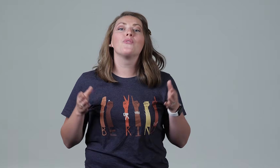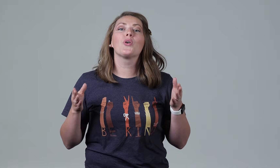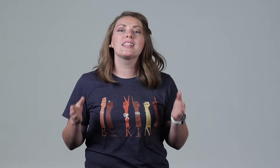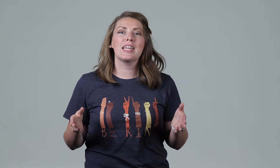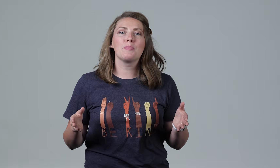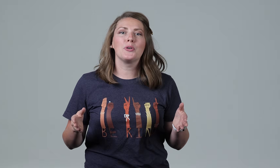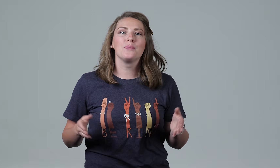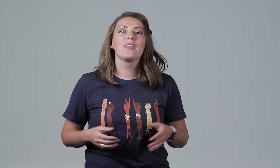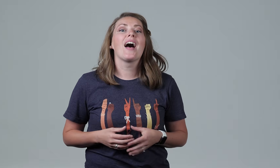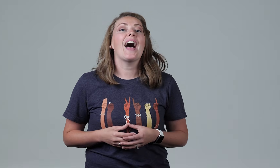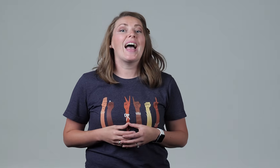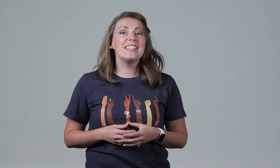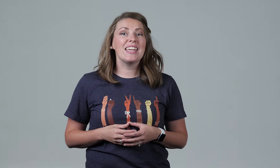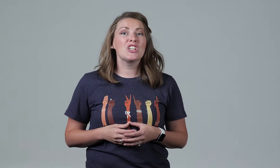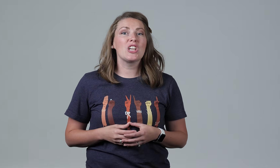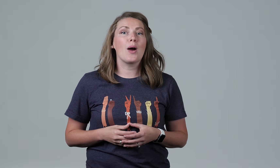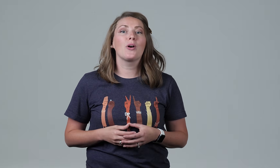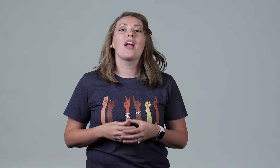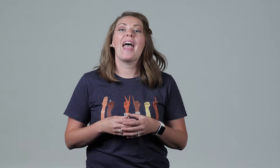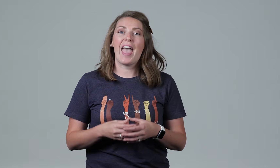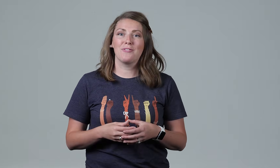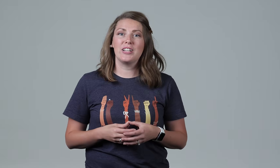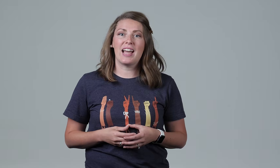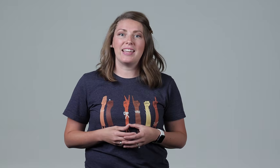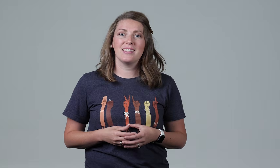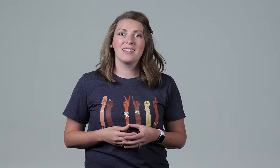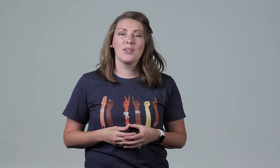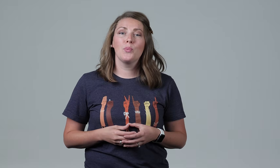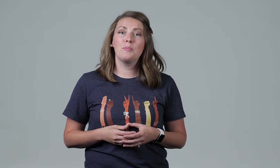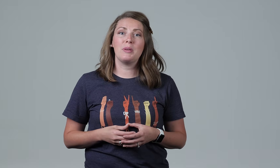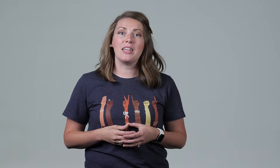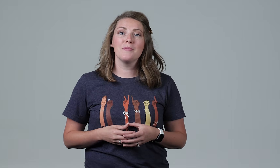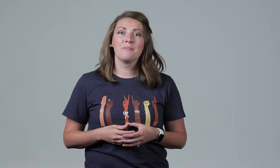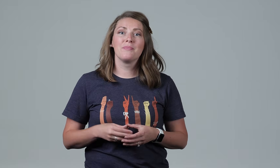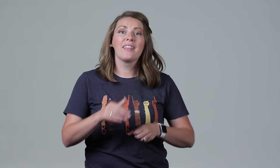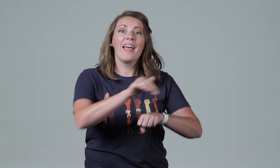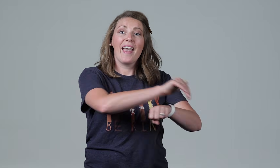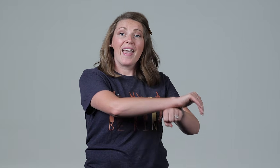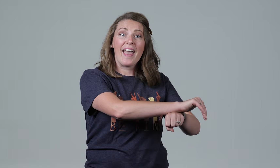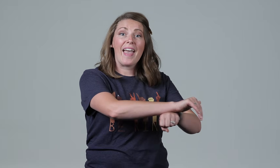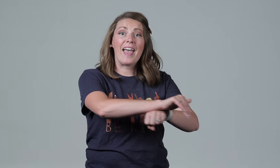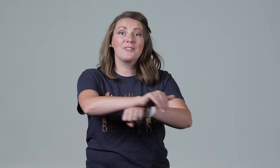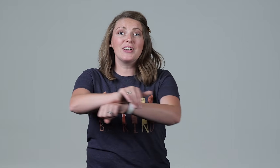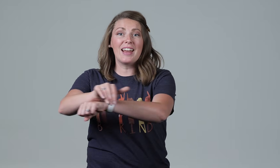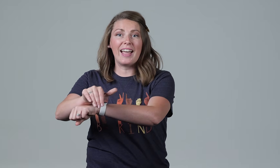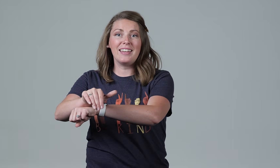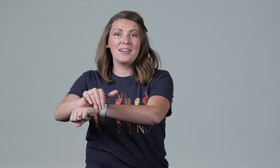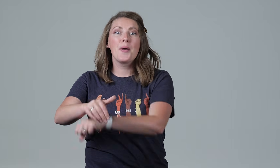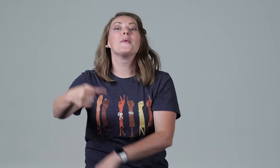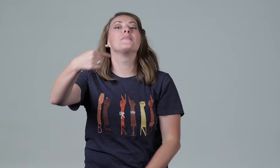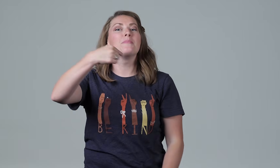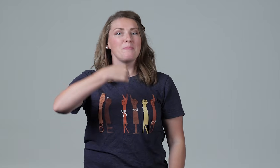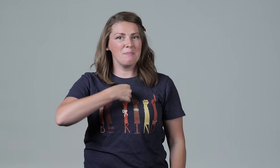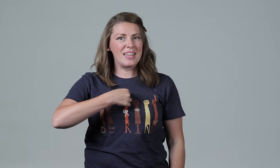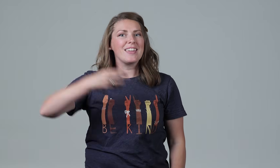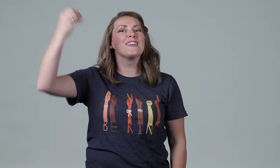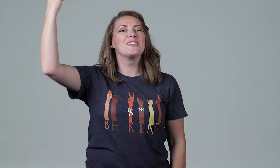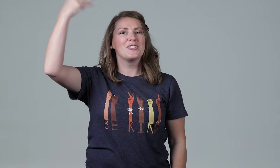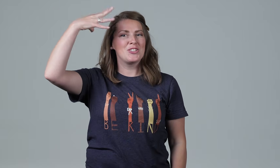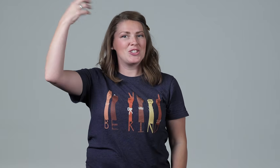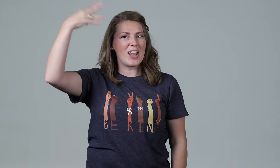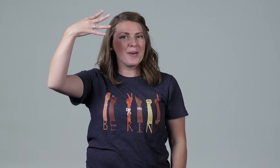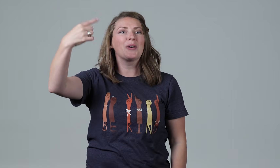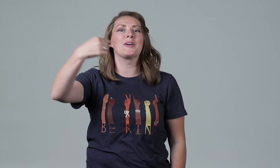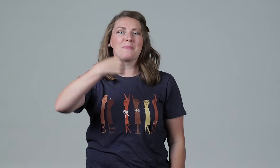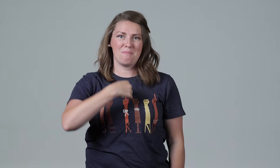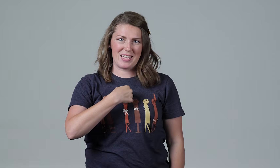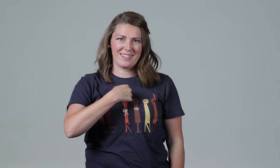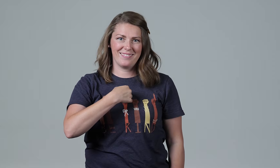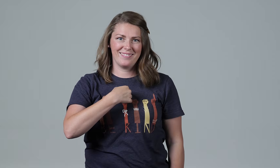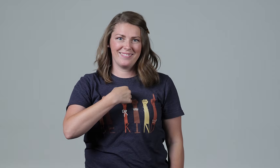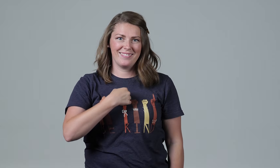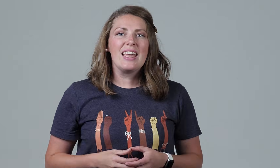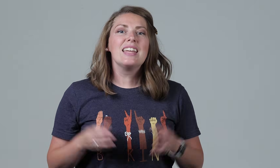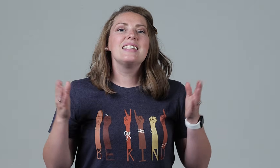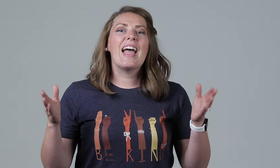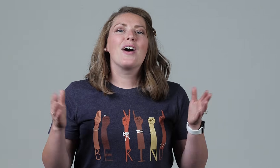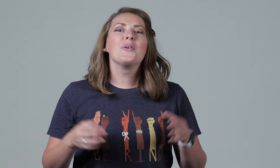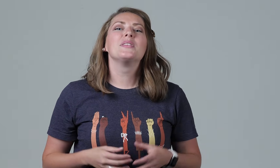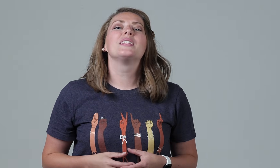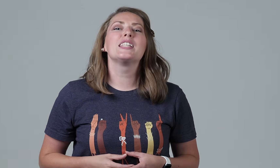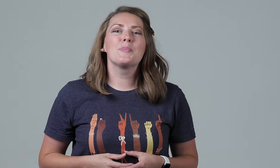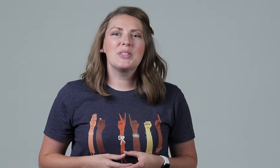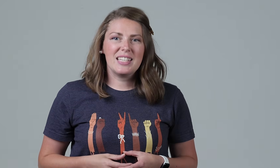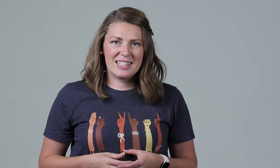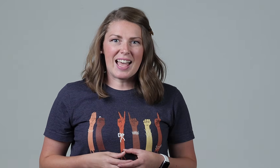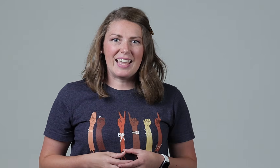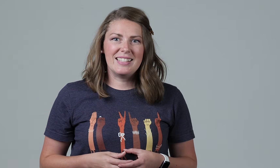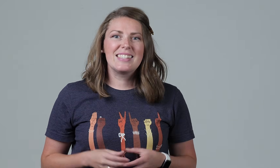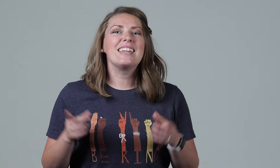For example, I take a shower every night would be, 'every night me shower me.' Now let's put these signs